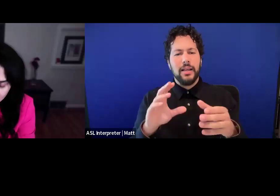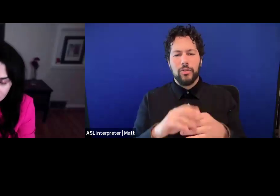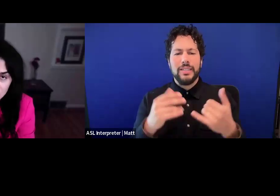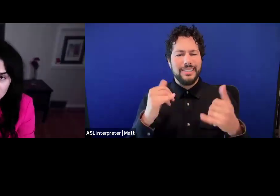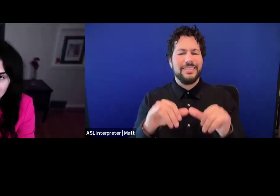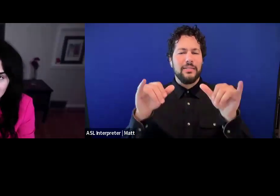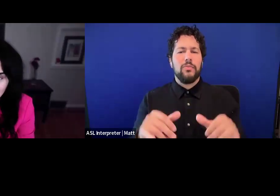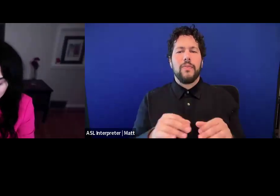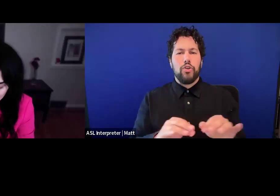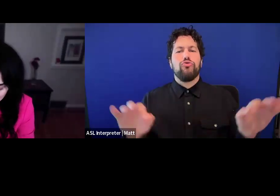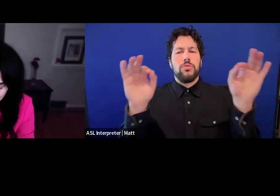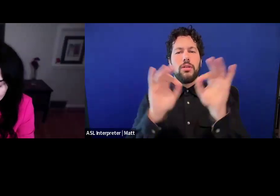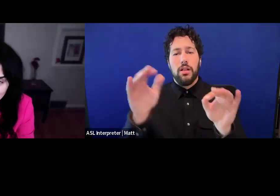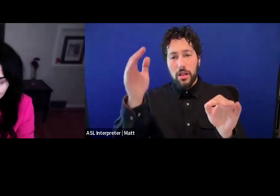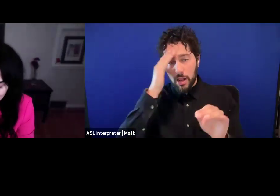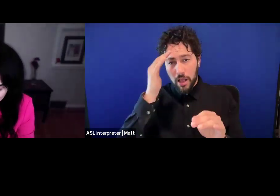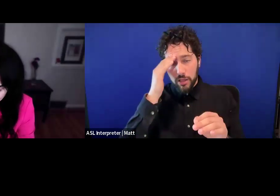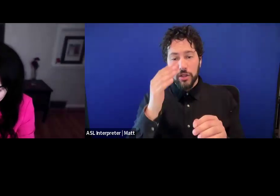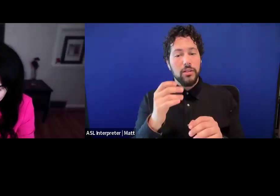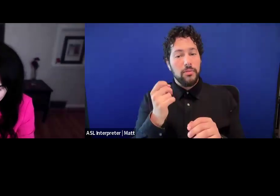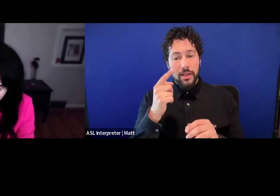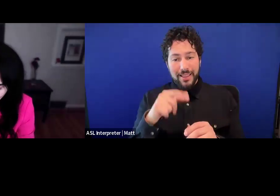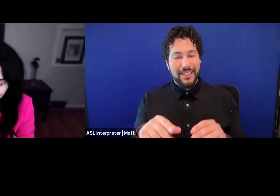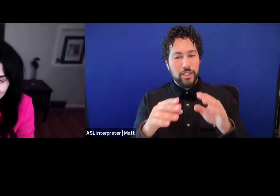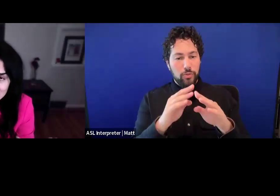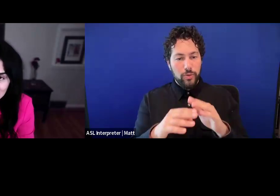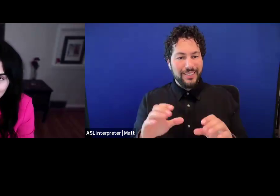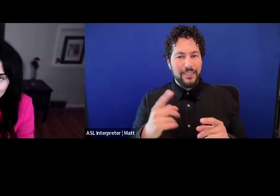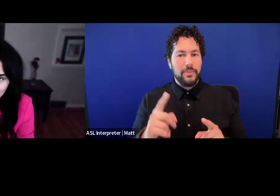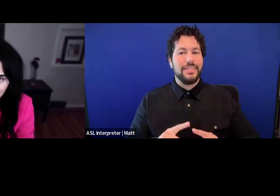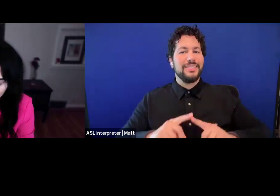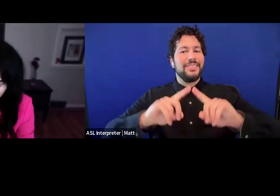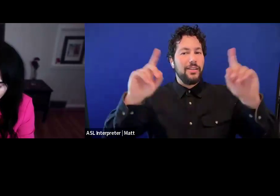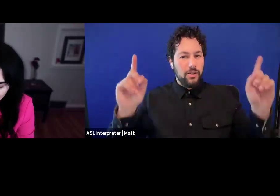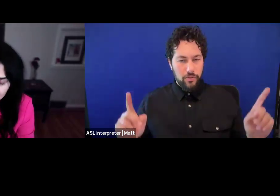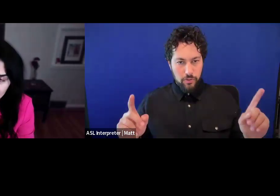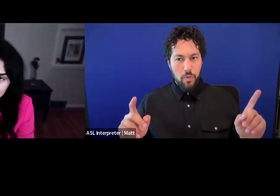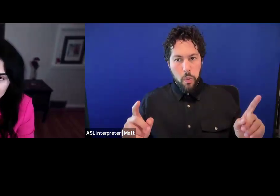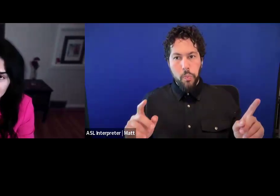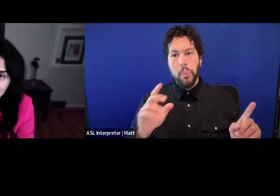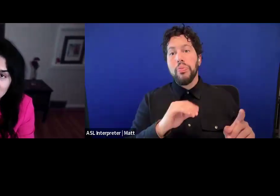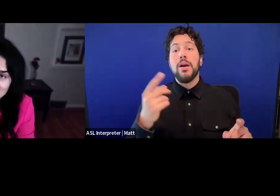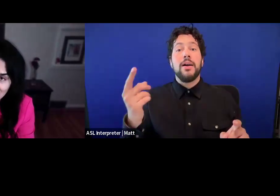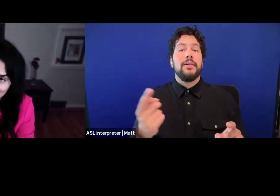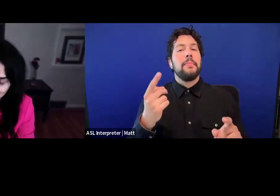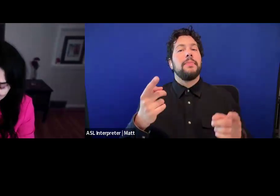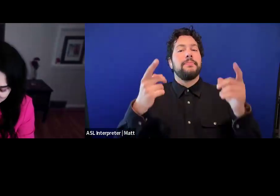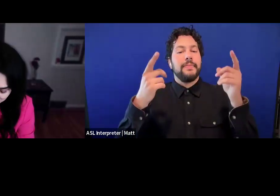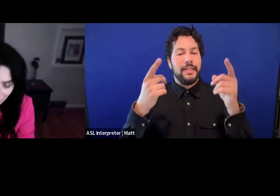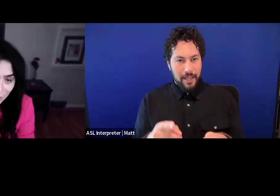These communities did something different, and that something unfolded sideways.